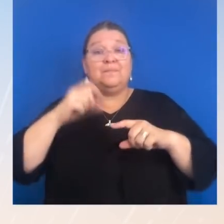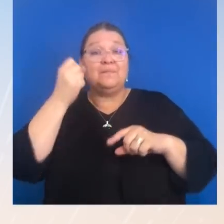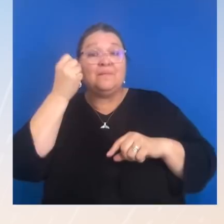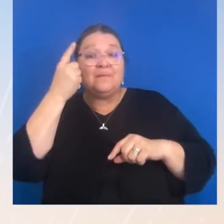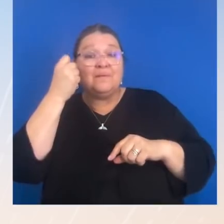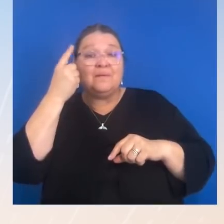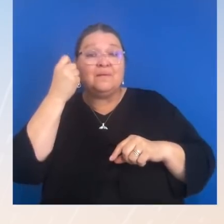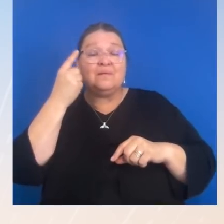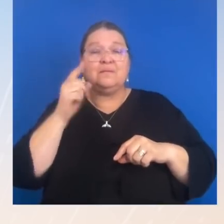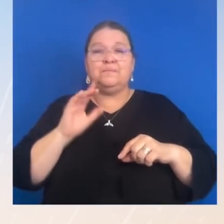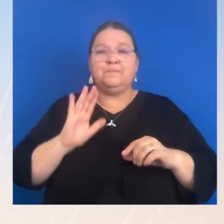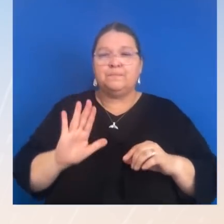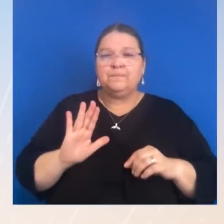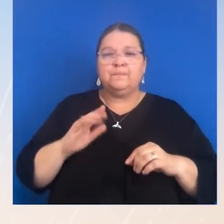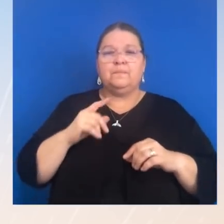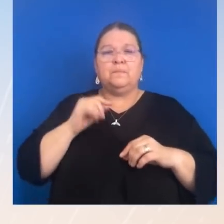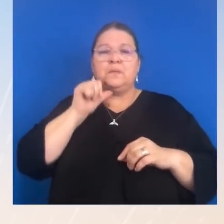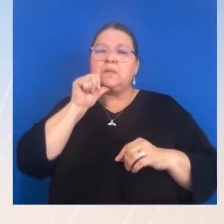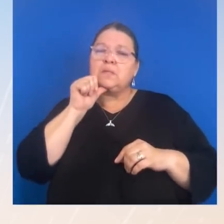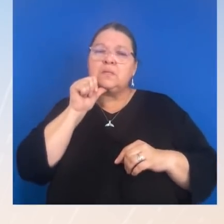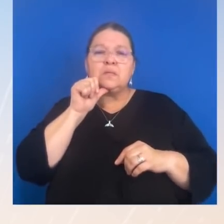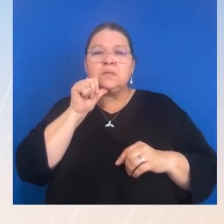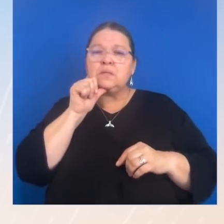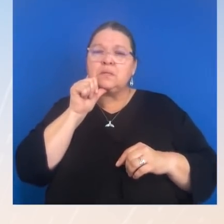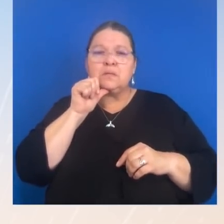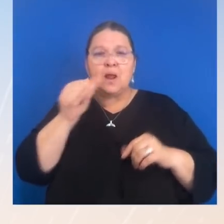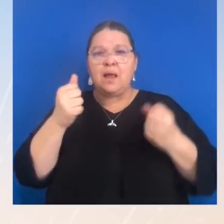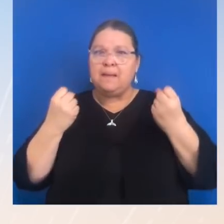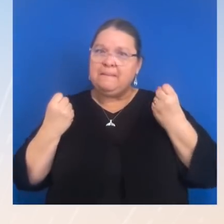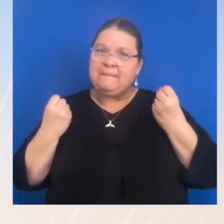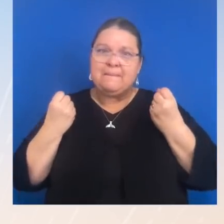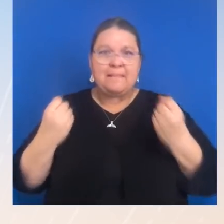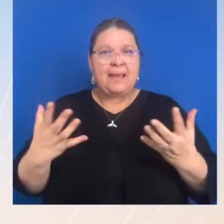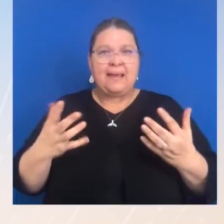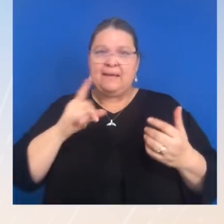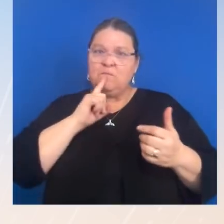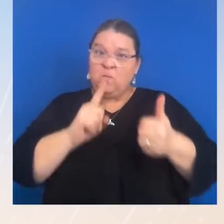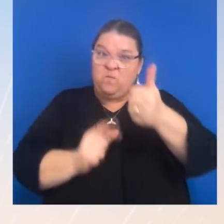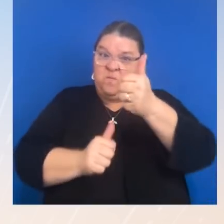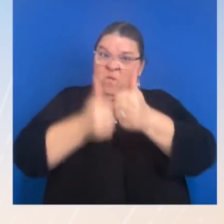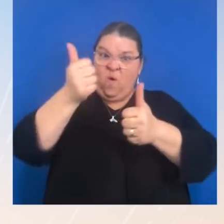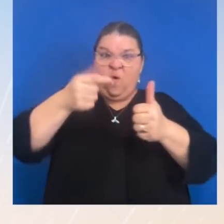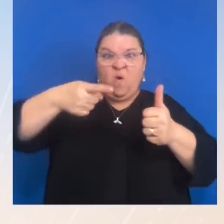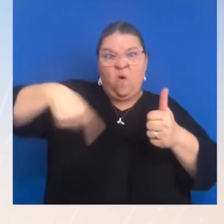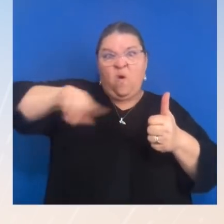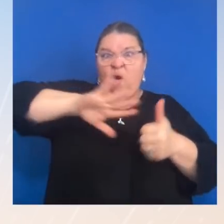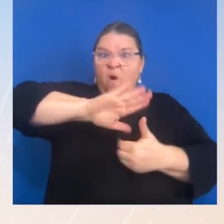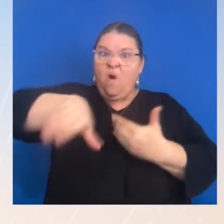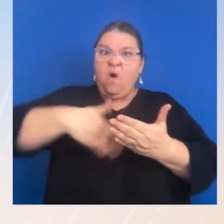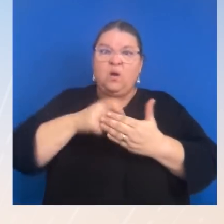The vast, vast, vast majority of refugees, we believe, will want to stay in neighboring countries in Europe